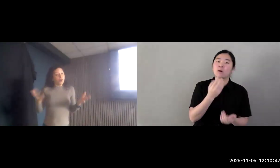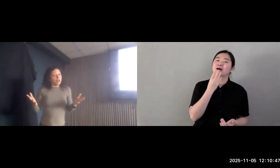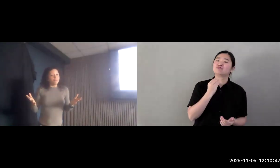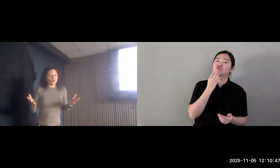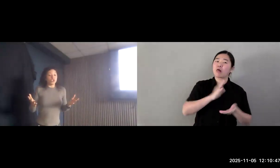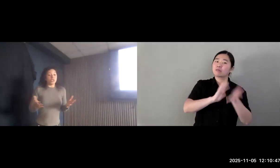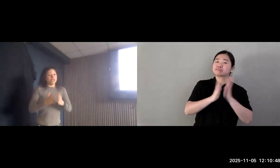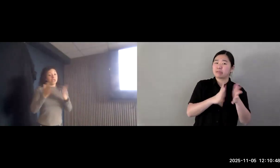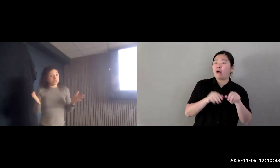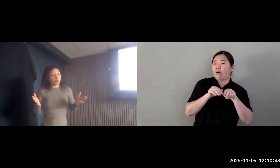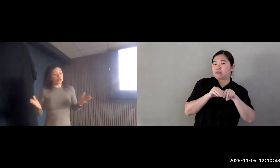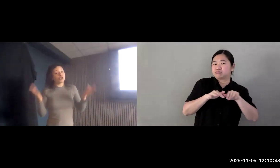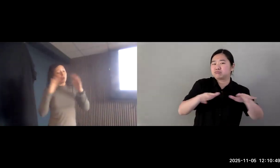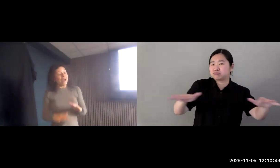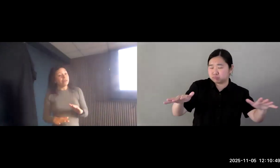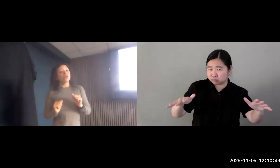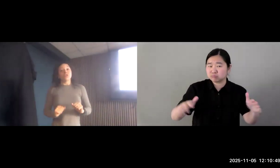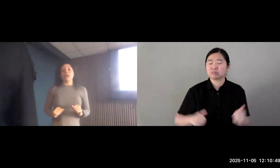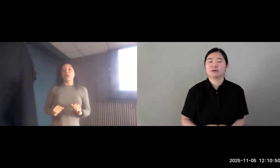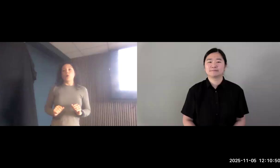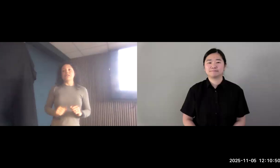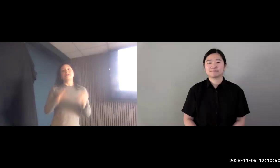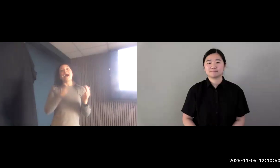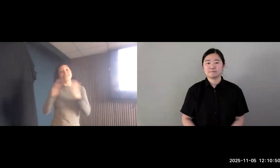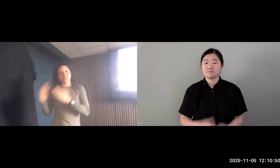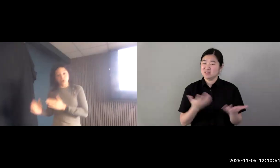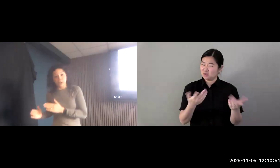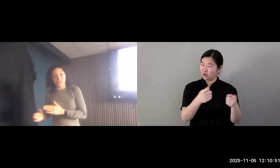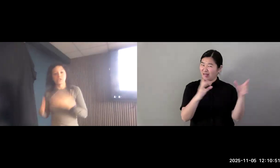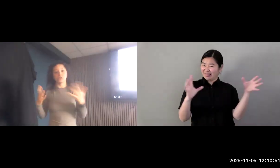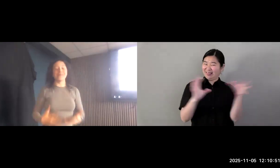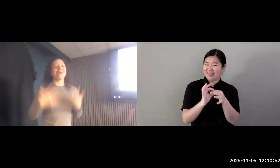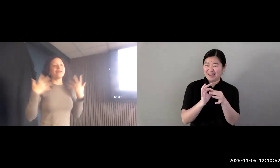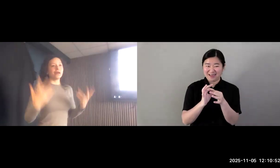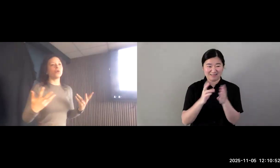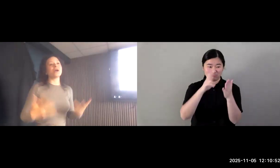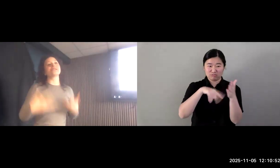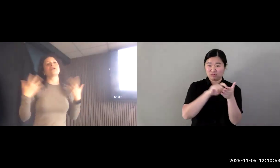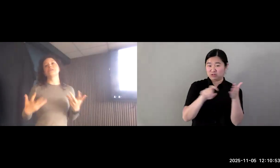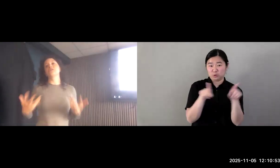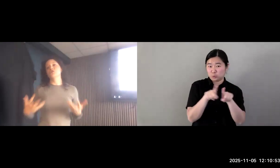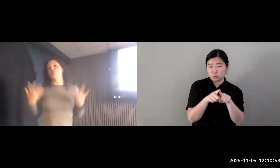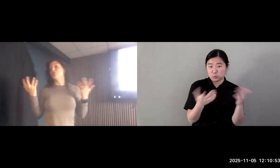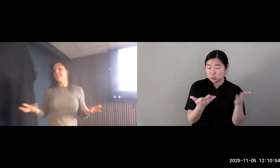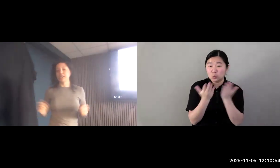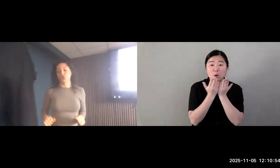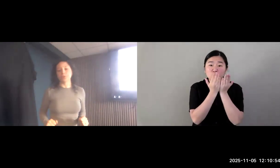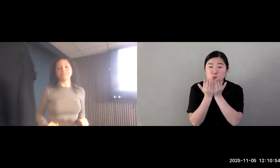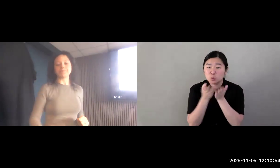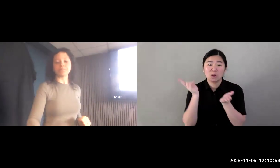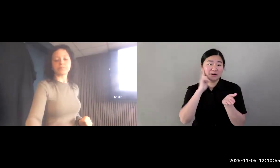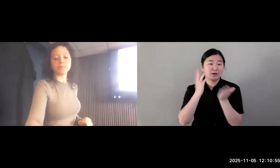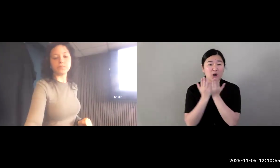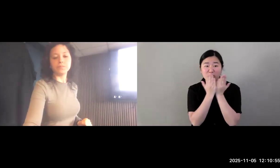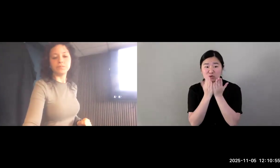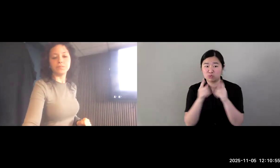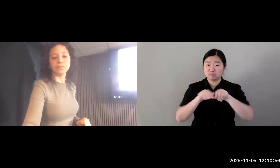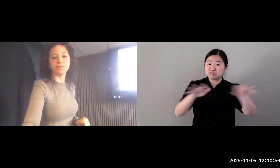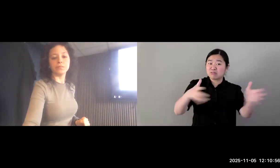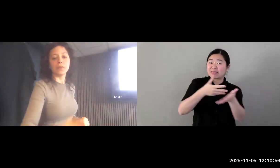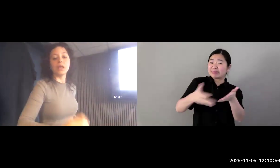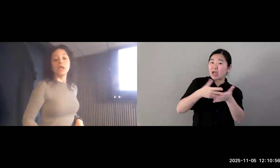But, unfortunately, exposure to and the use of KQSL has decreased. So today, KQSL is considered endangered.